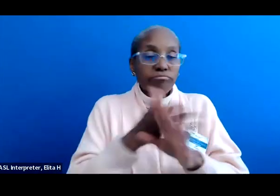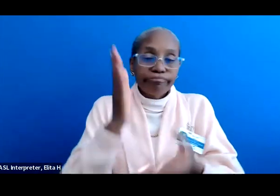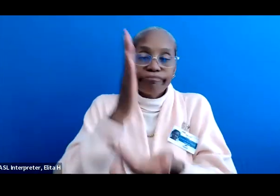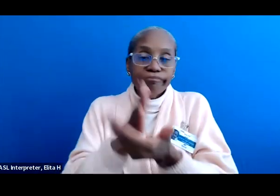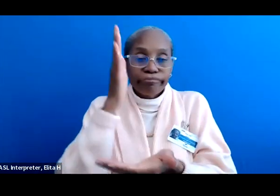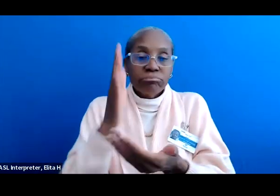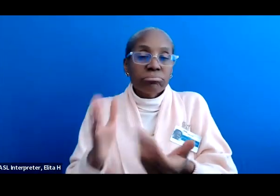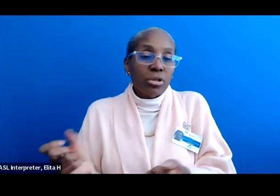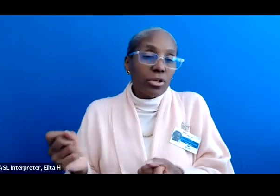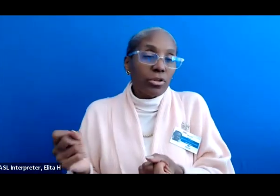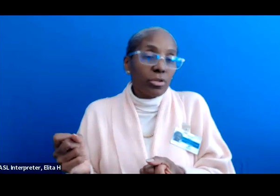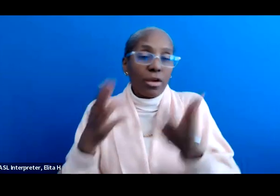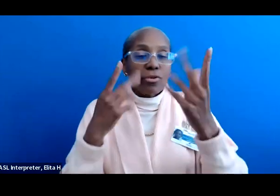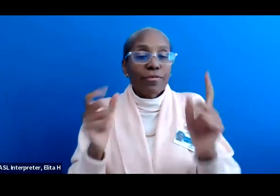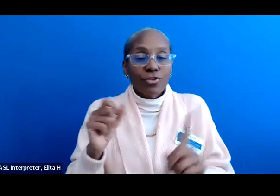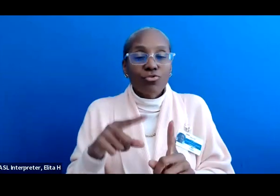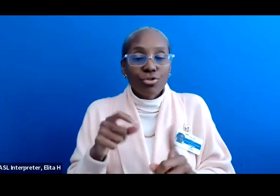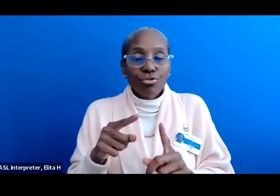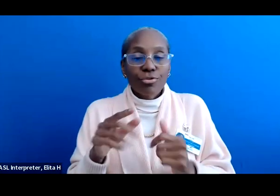He got rid of his trigger. So that happens.